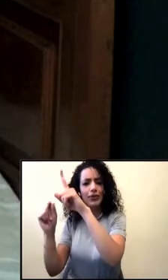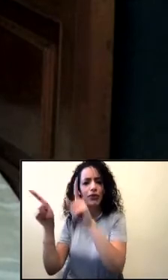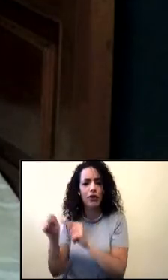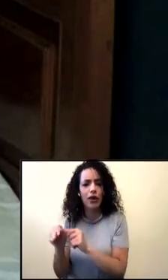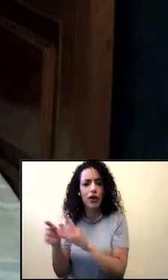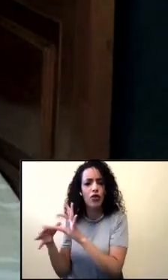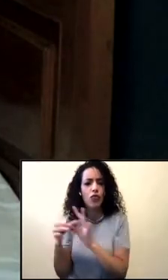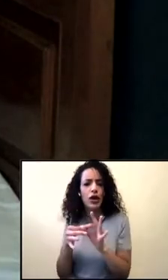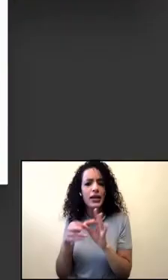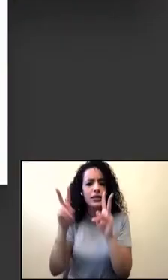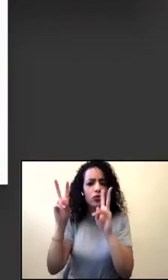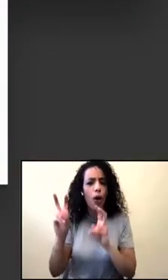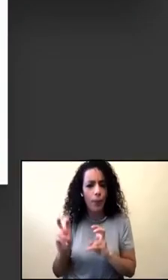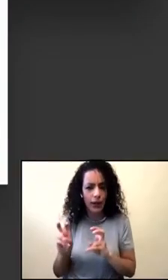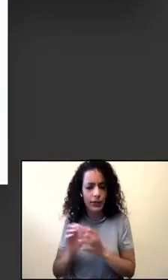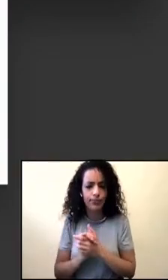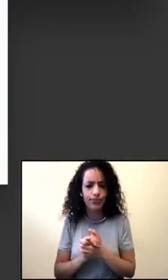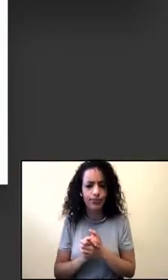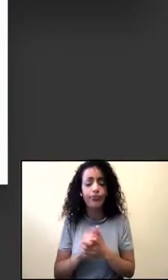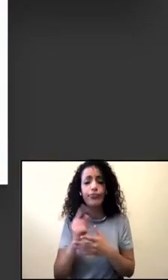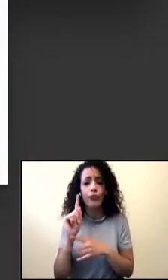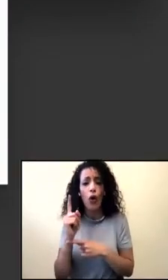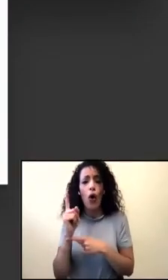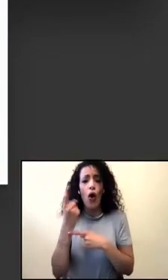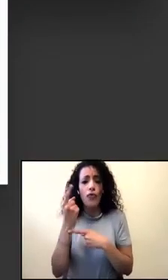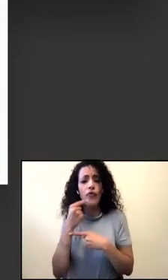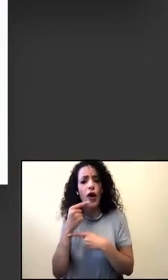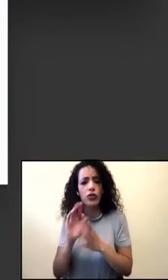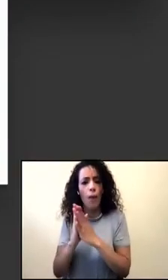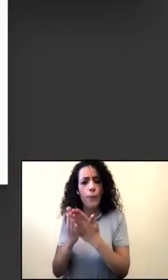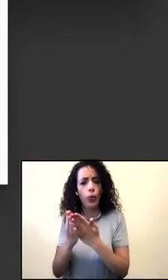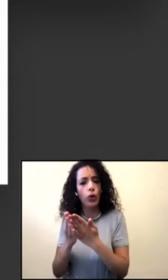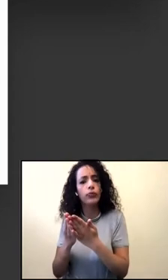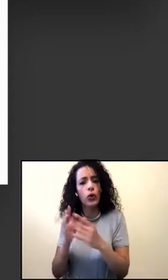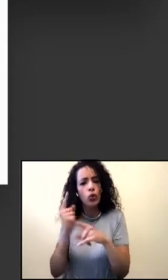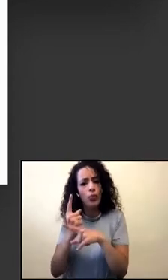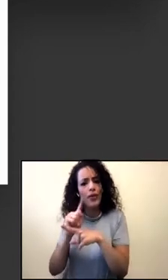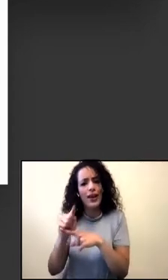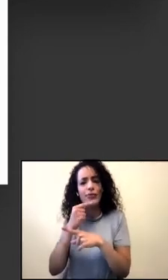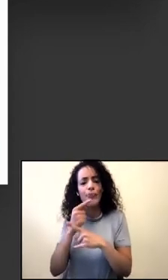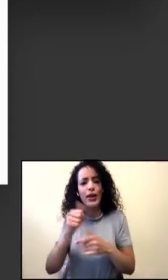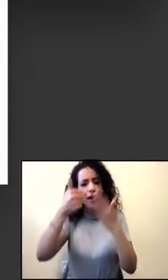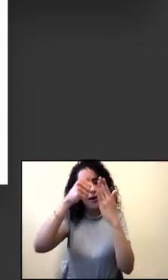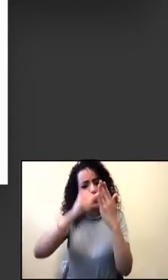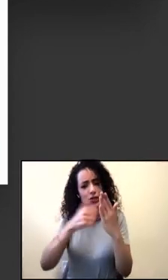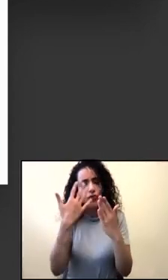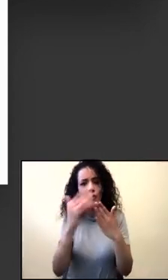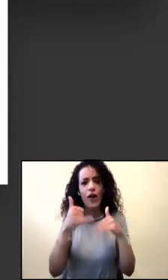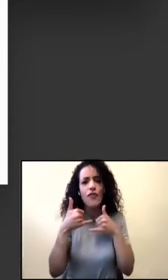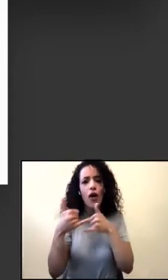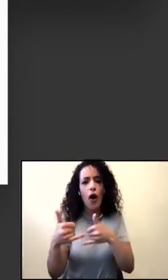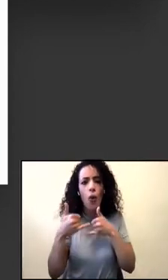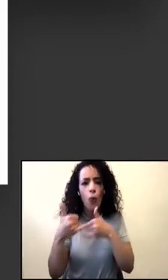Partition was shortlisted for no less than five awards, including Sahitya Akademi Yuva Puraskar,